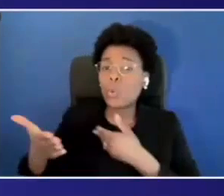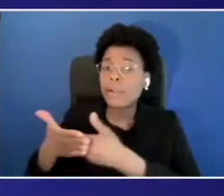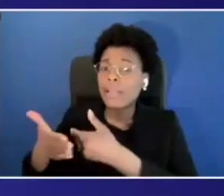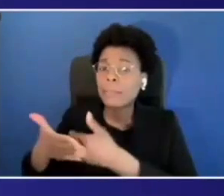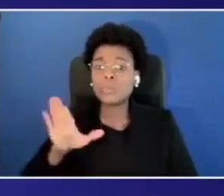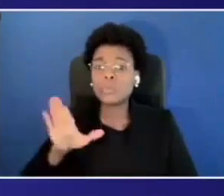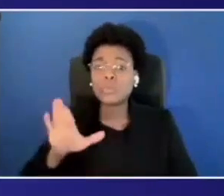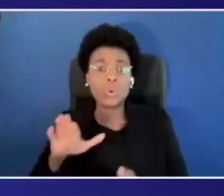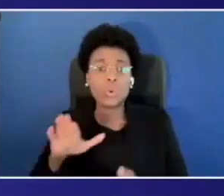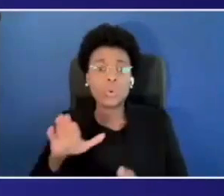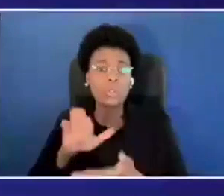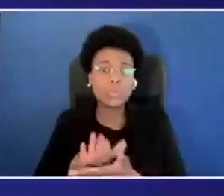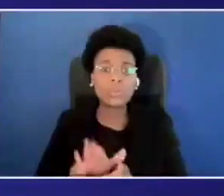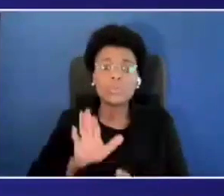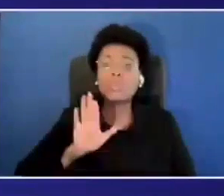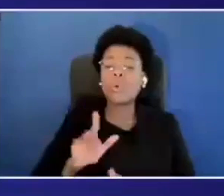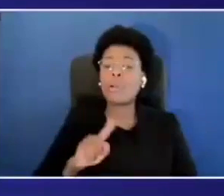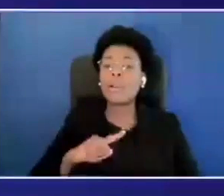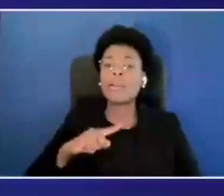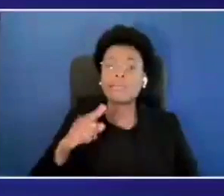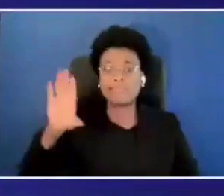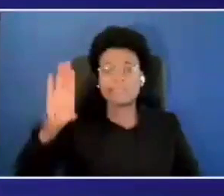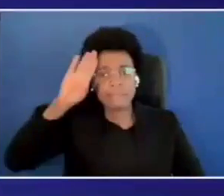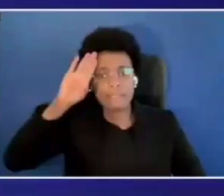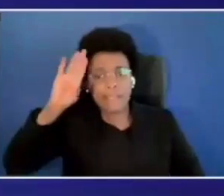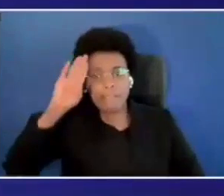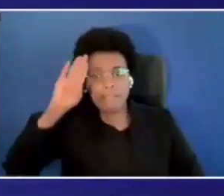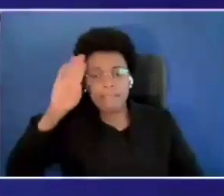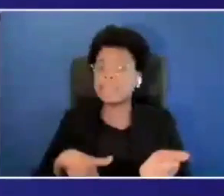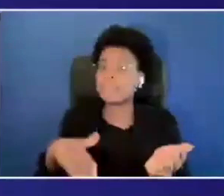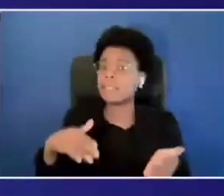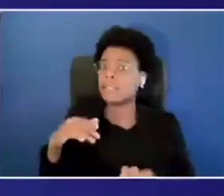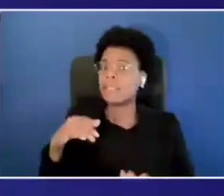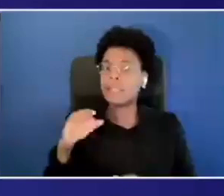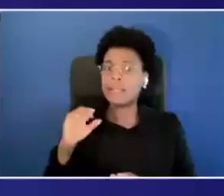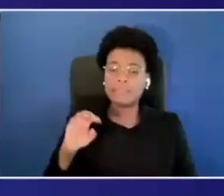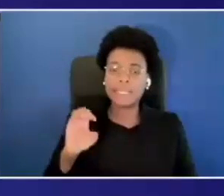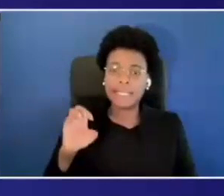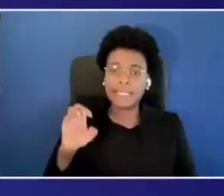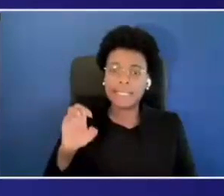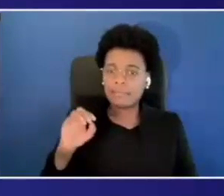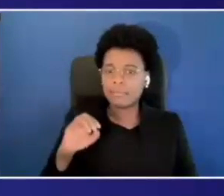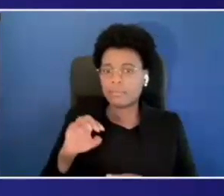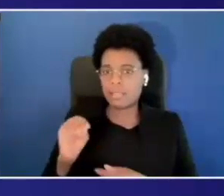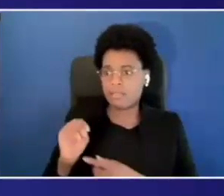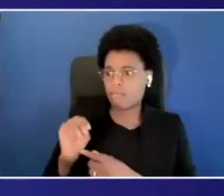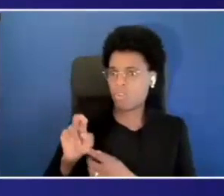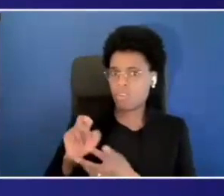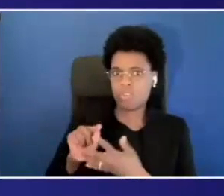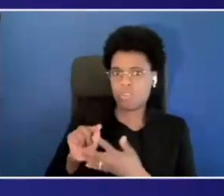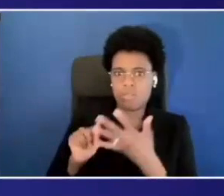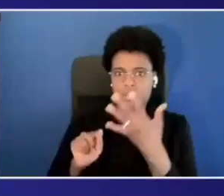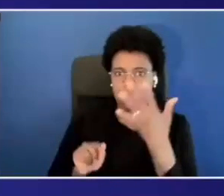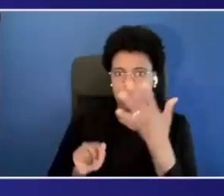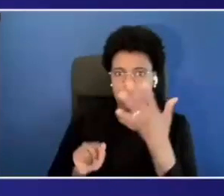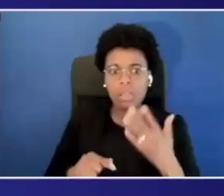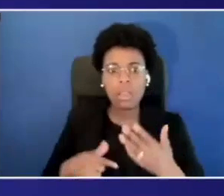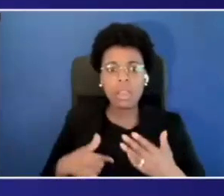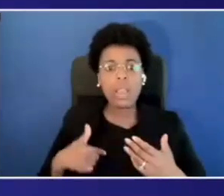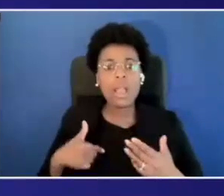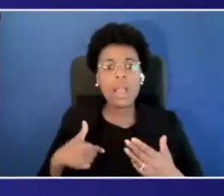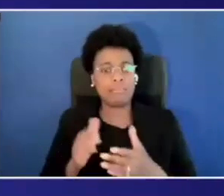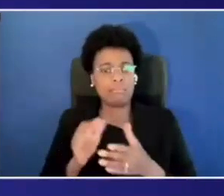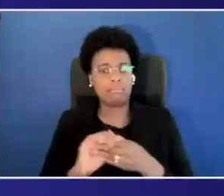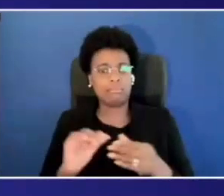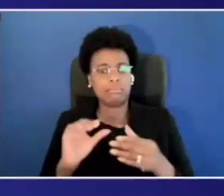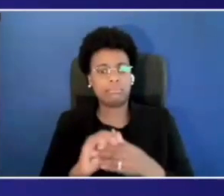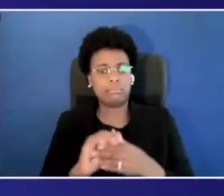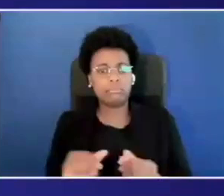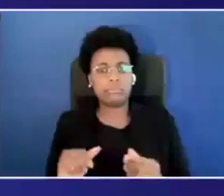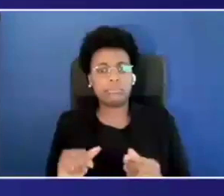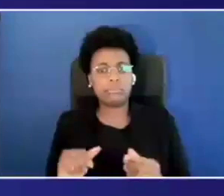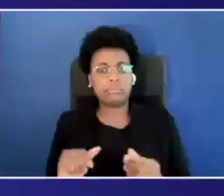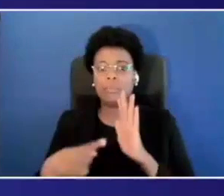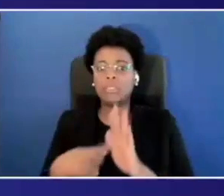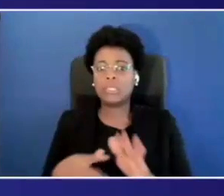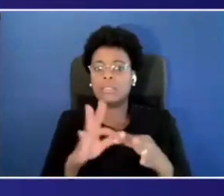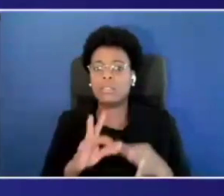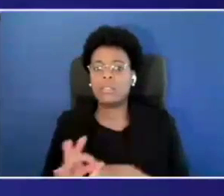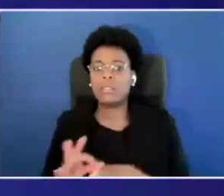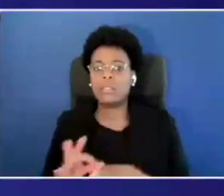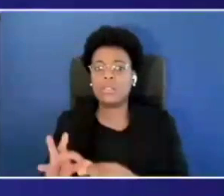My name is Heather Jarvis. I spoke today on behalf of a coalition of more than 100 nonprofit public service organizations.